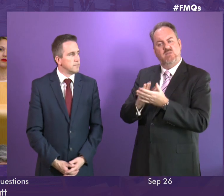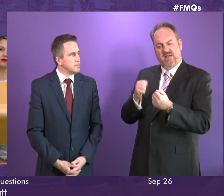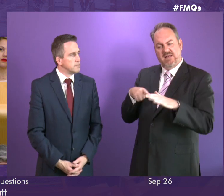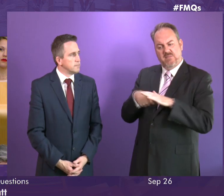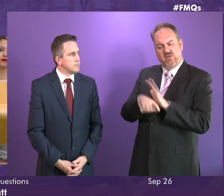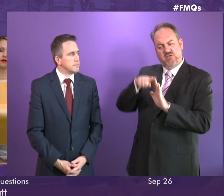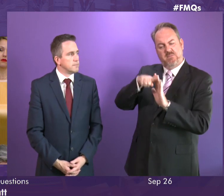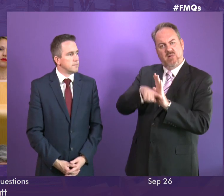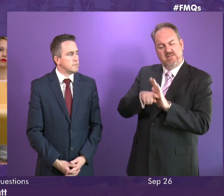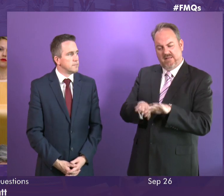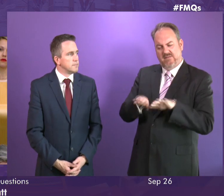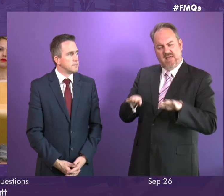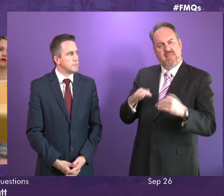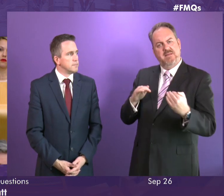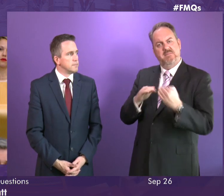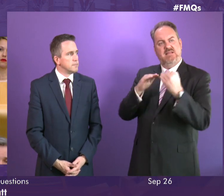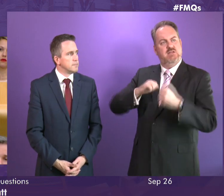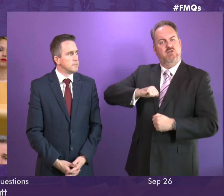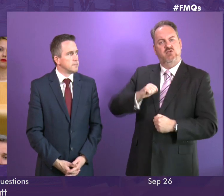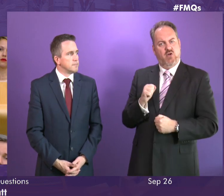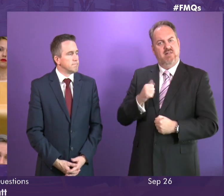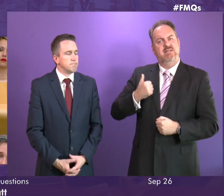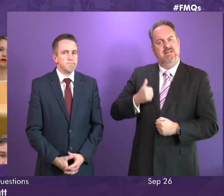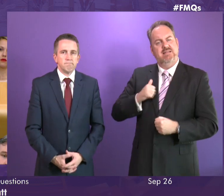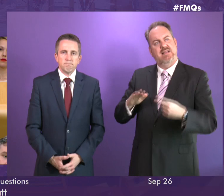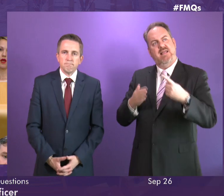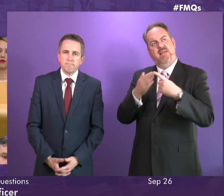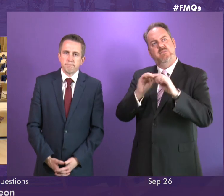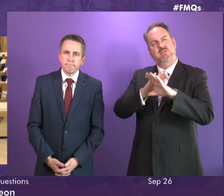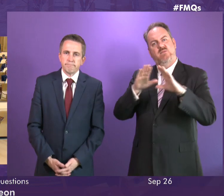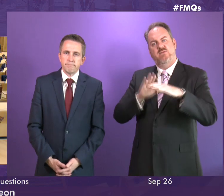our immigration system to meet Scotland’s needs and aspirations?